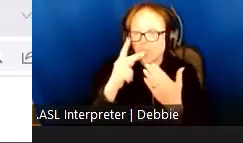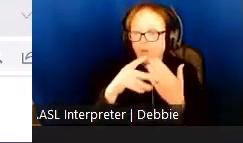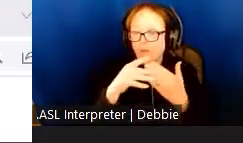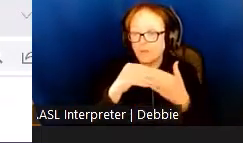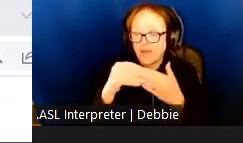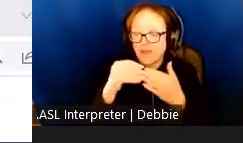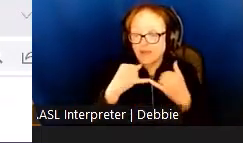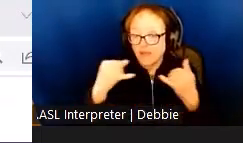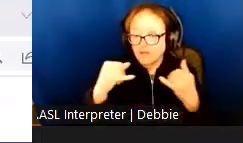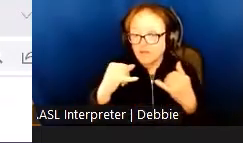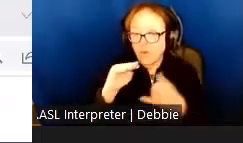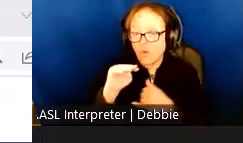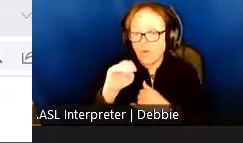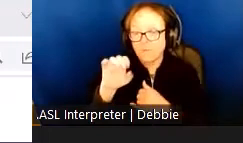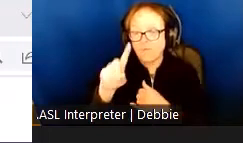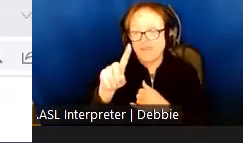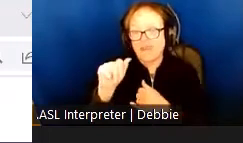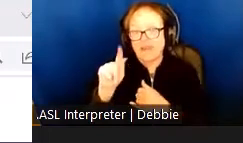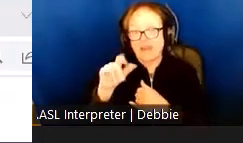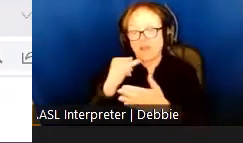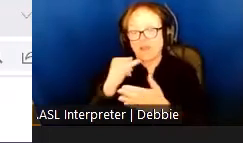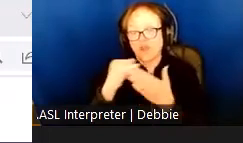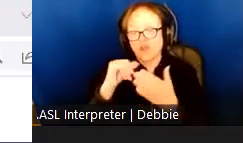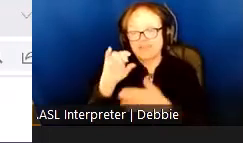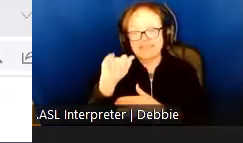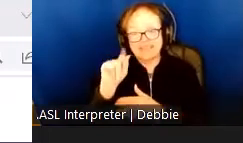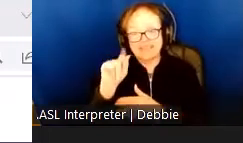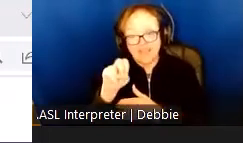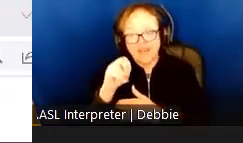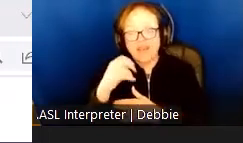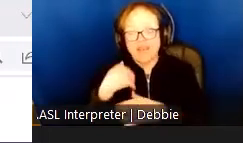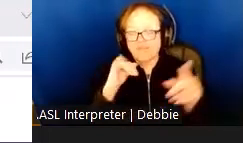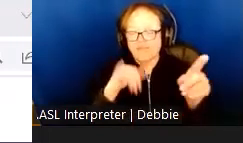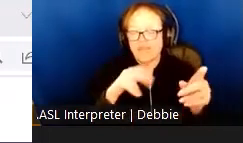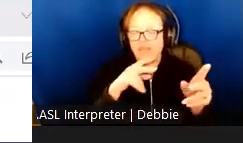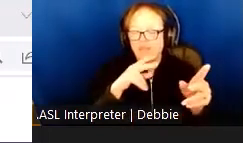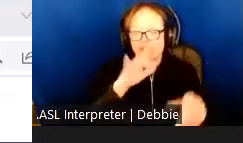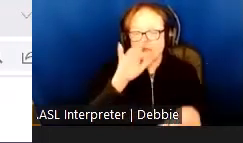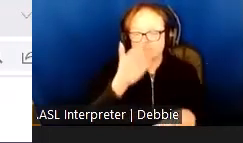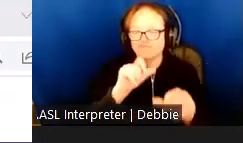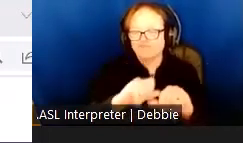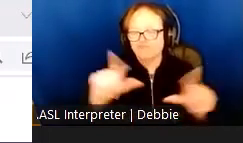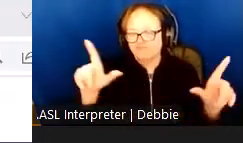Arts website. You must have a SmartSimple account and be